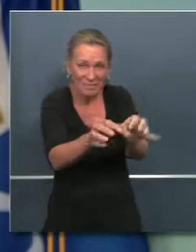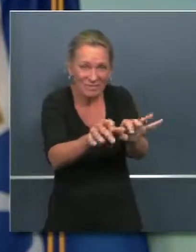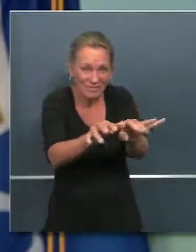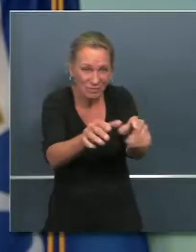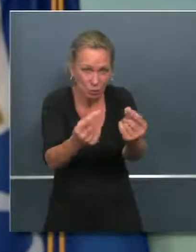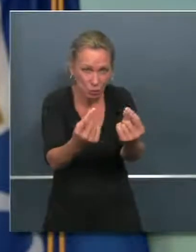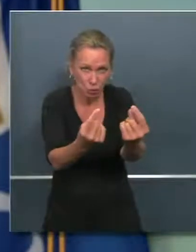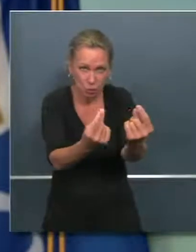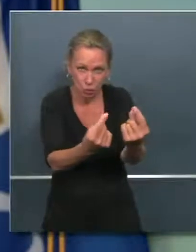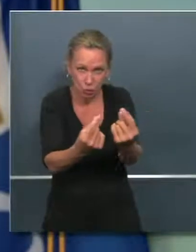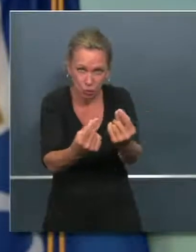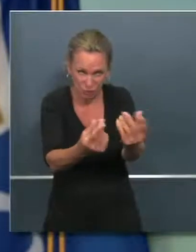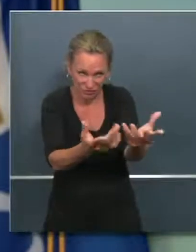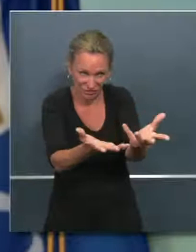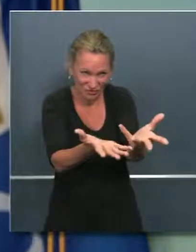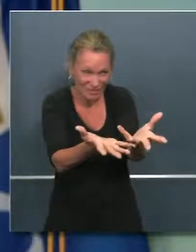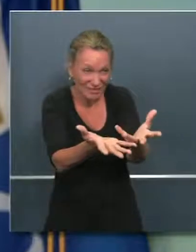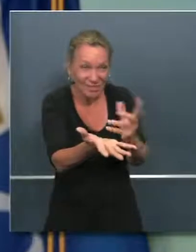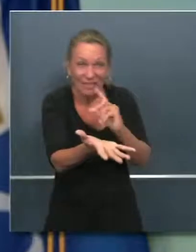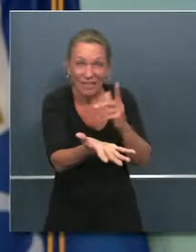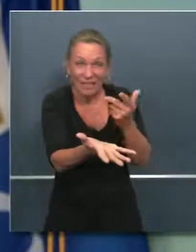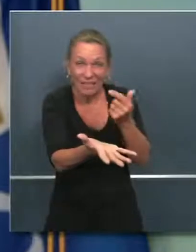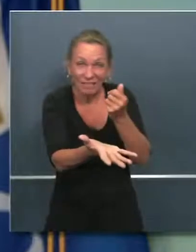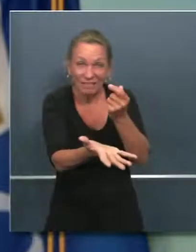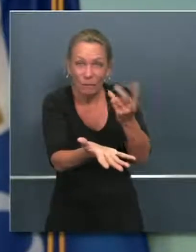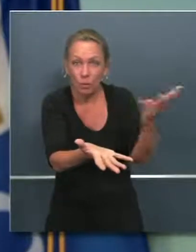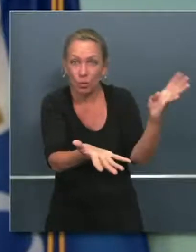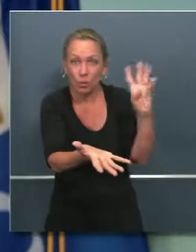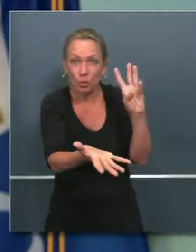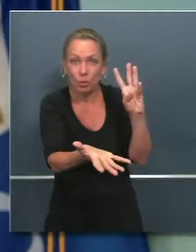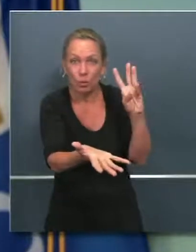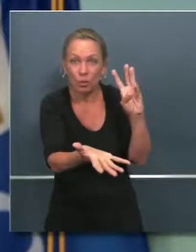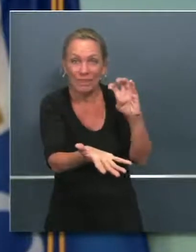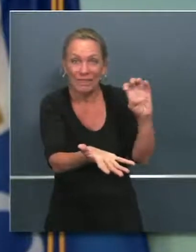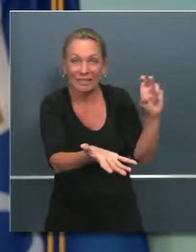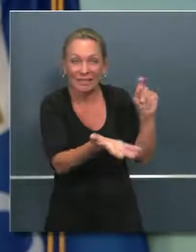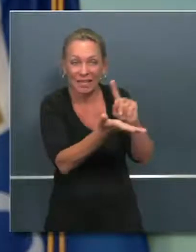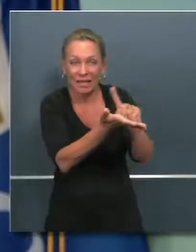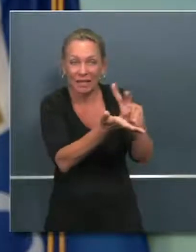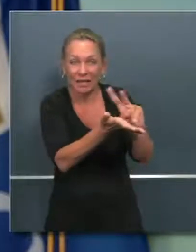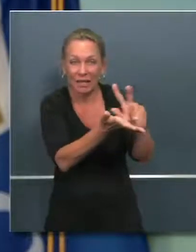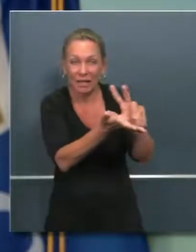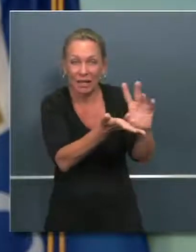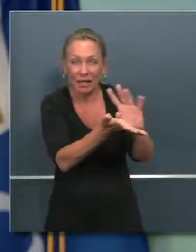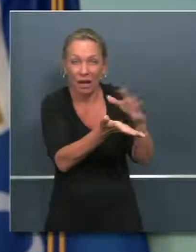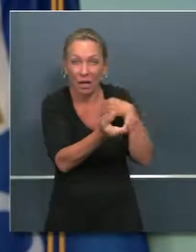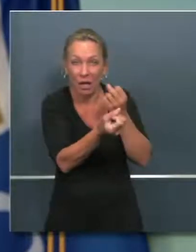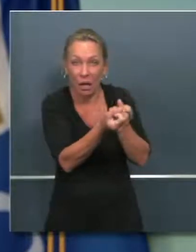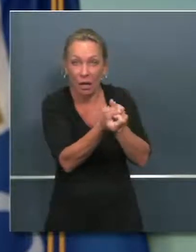and weeks now we've been providing other tenants of support but we believe working with their